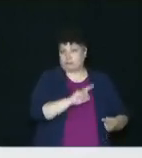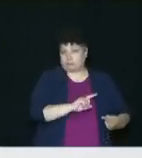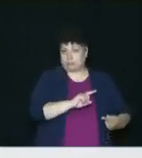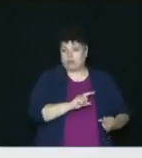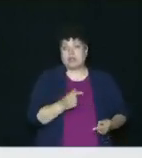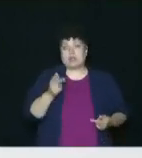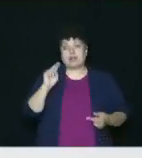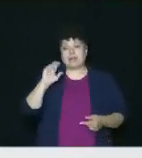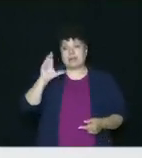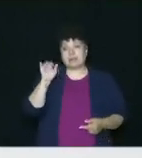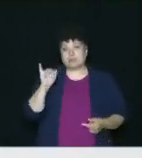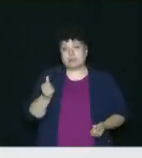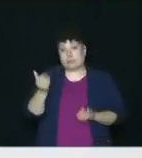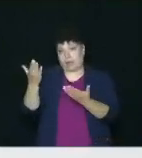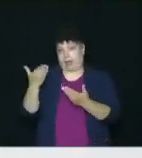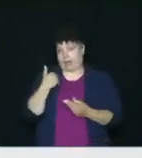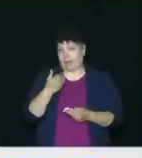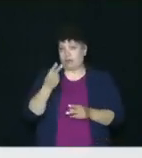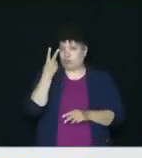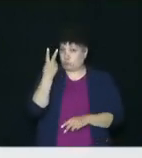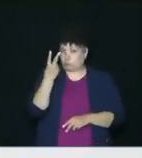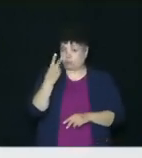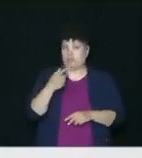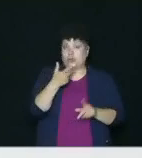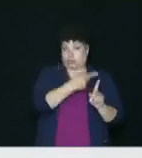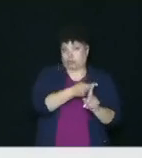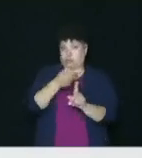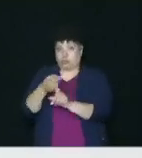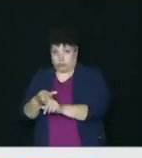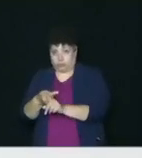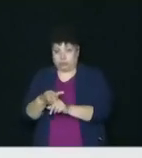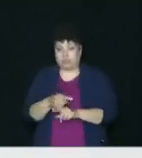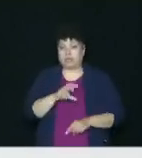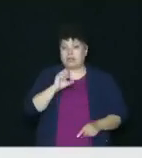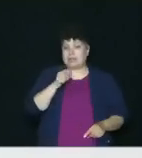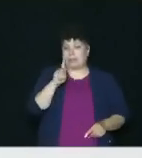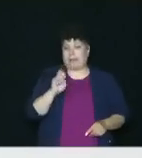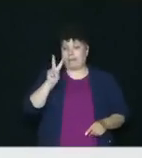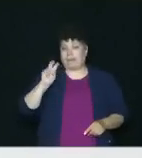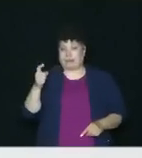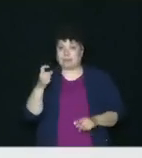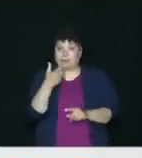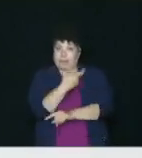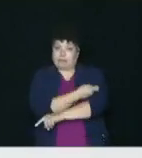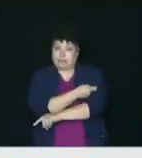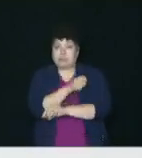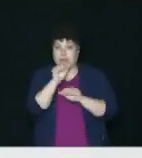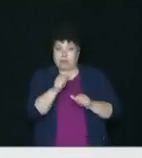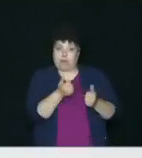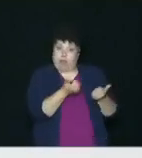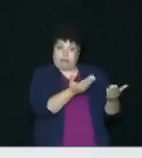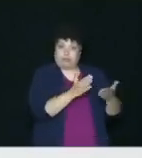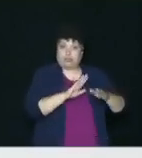AS SPREADING THE SEVERITY OF COVID-19 IN CHILDREN UNDER THE AGE OF FIVE.